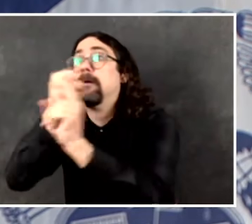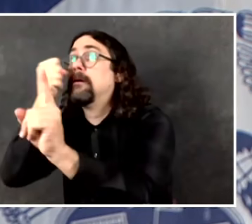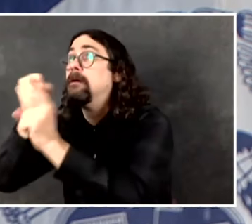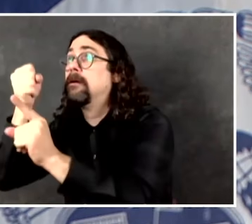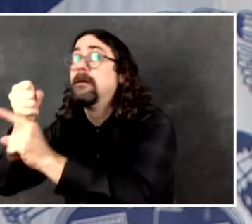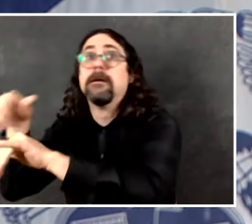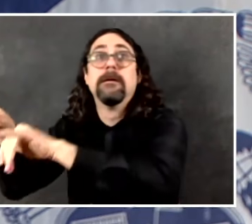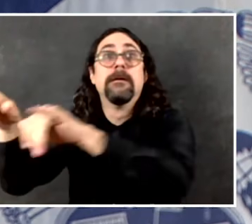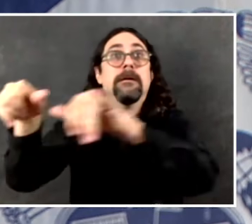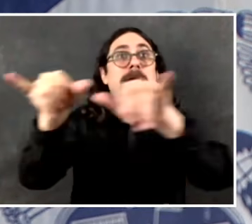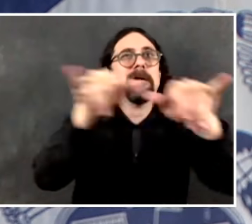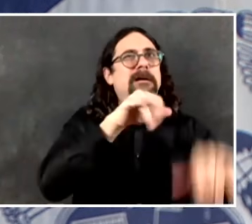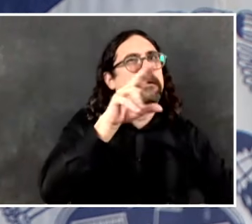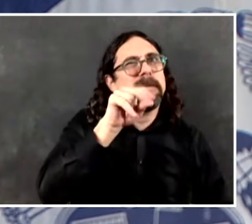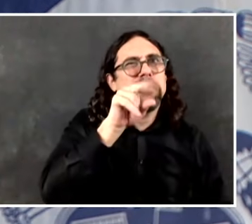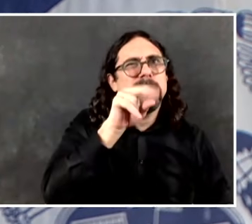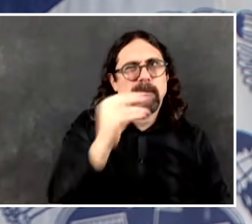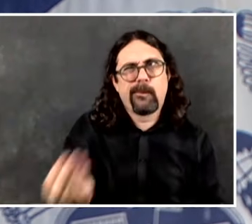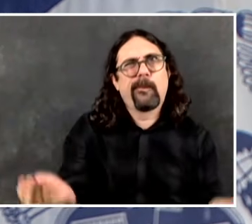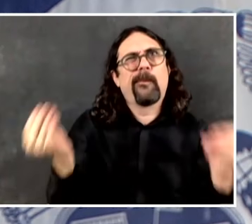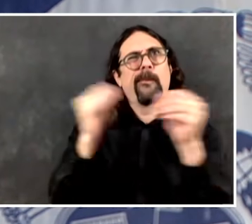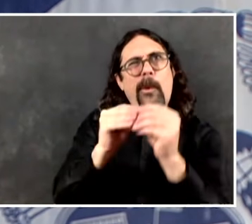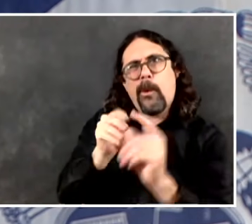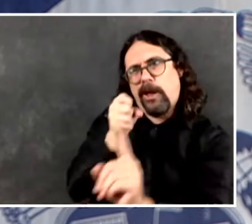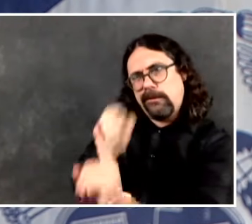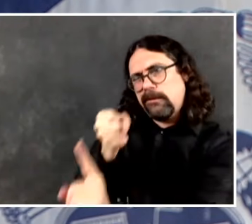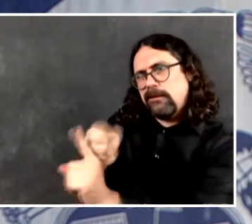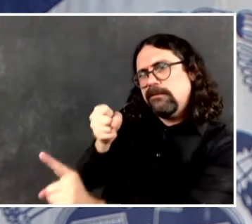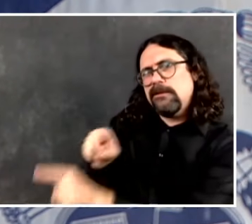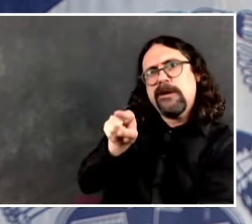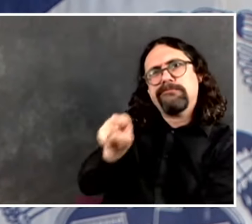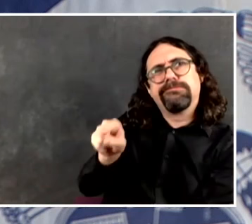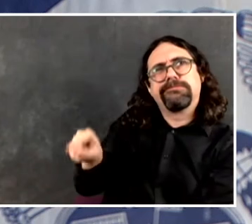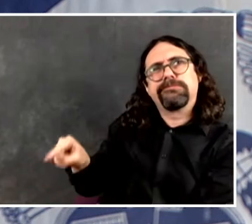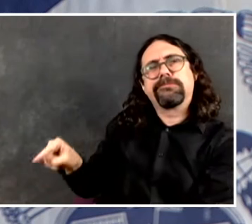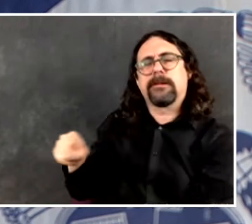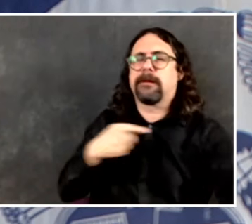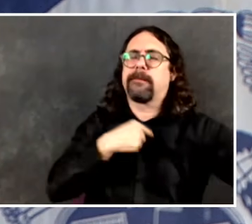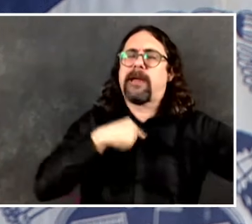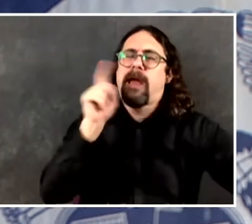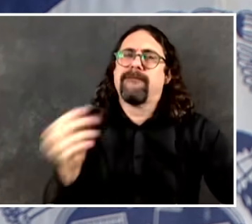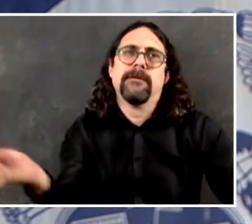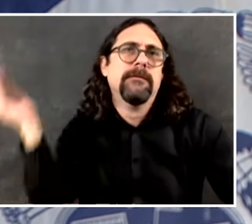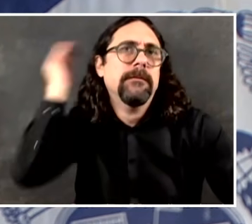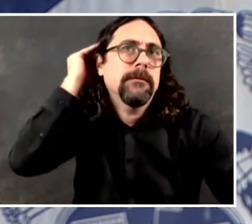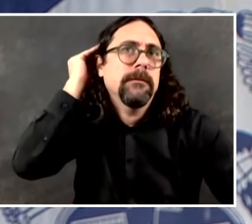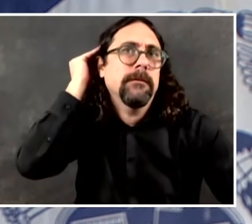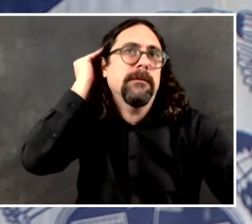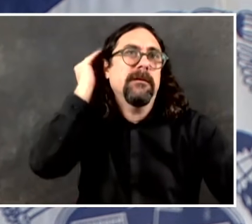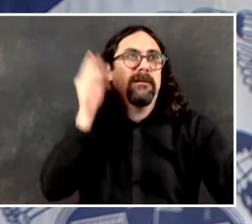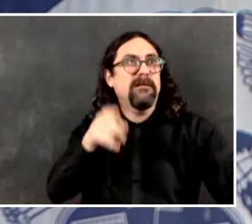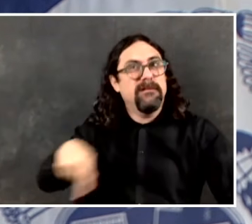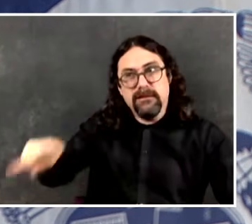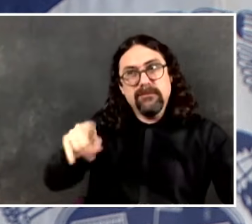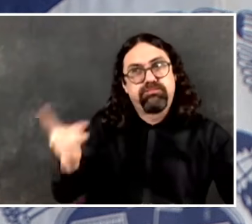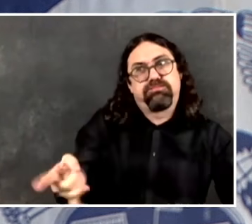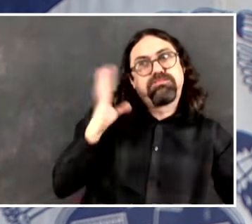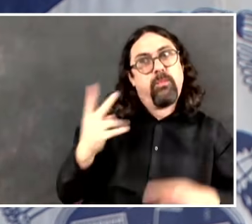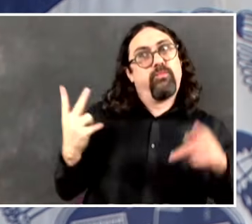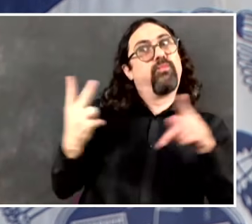NOAW NDT HE WORK WE'RE DOING NOW AND THEN IN A MUCH DEEPER WAY GOING FORWARD.